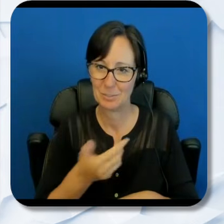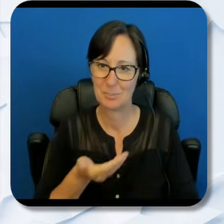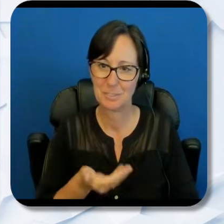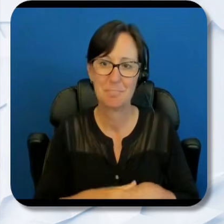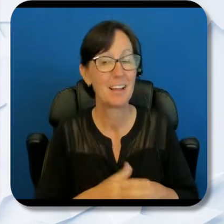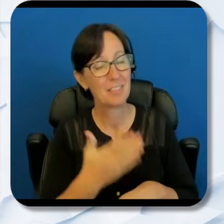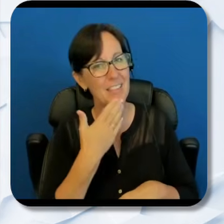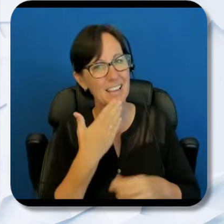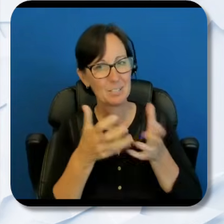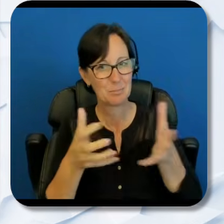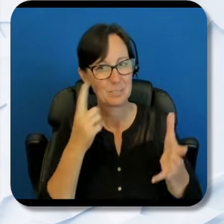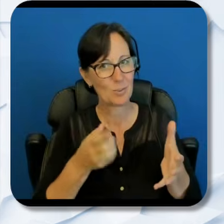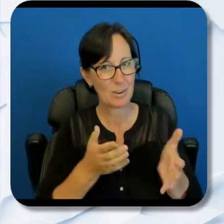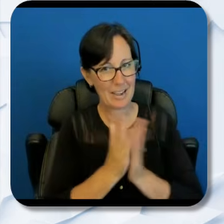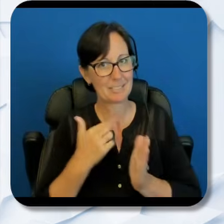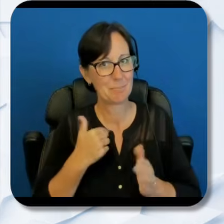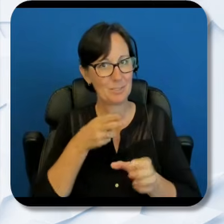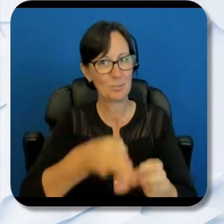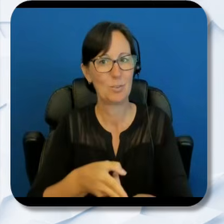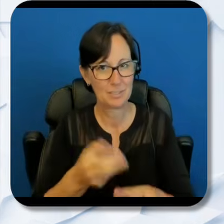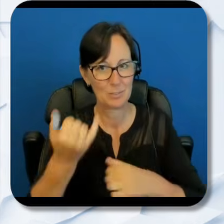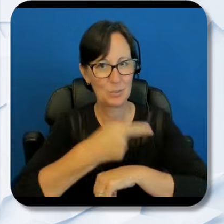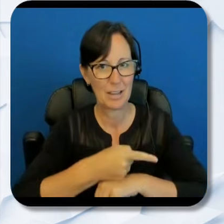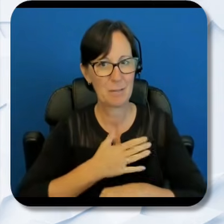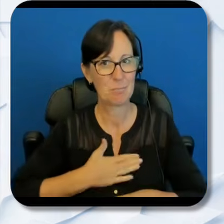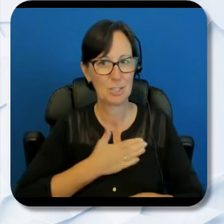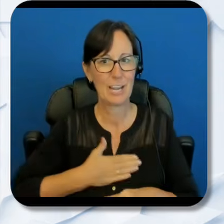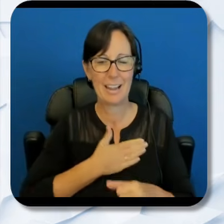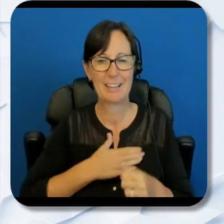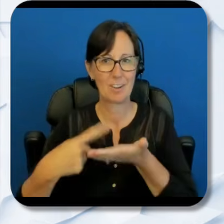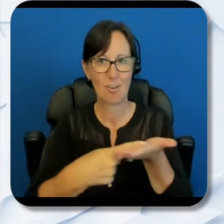[Jessica Petrass] Thank you so much for having me here today. I so appreciate this conversation and